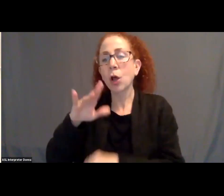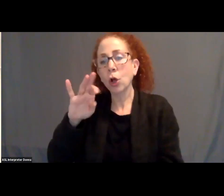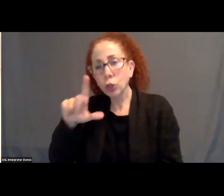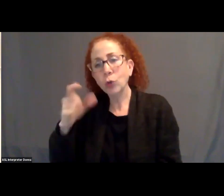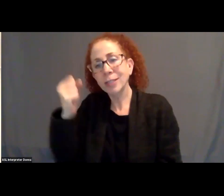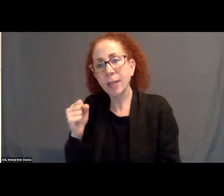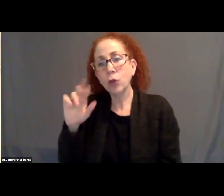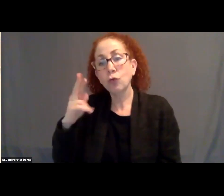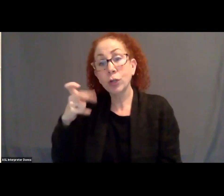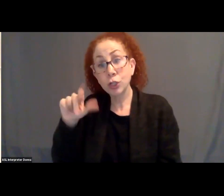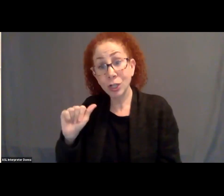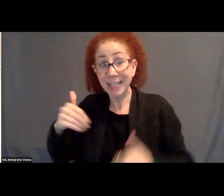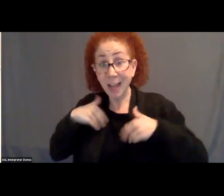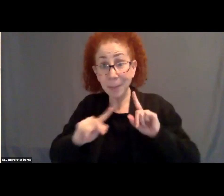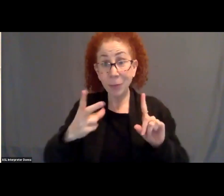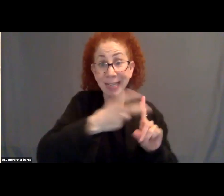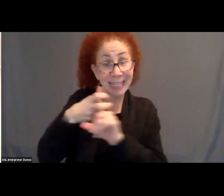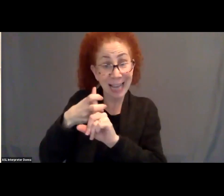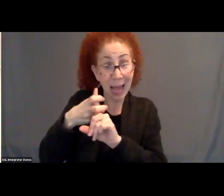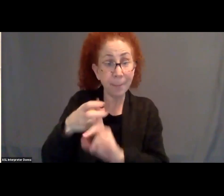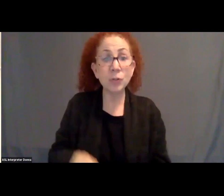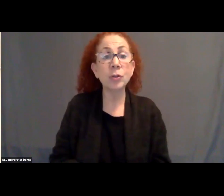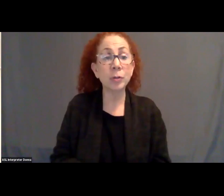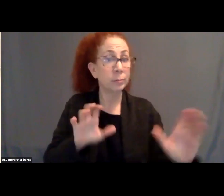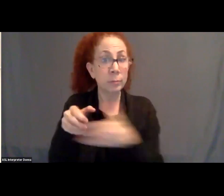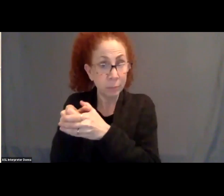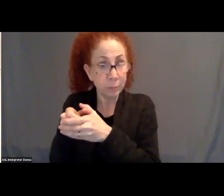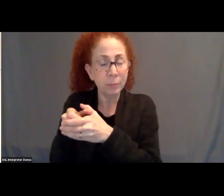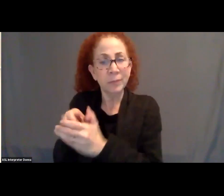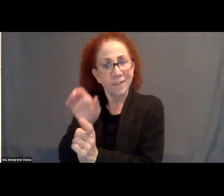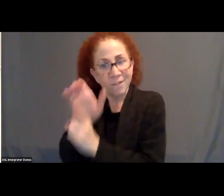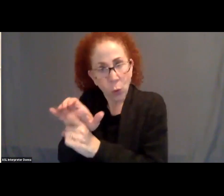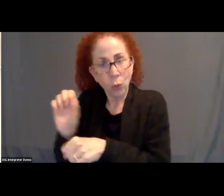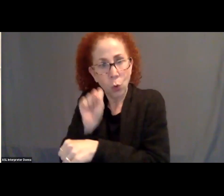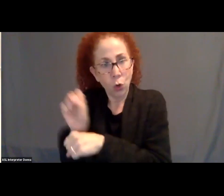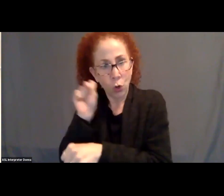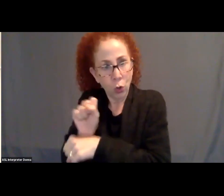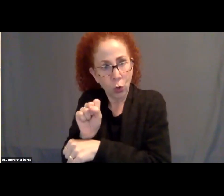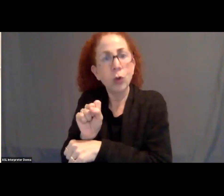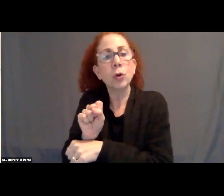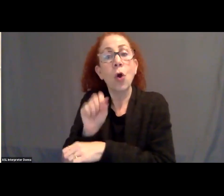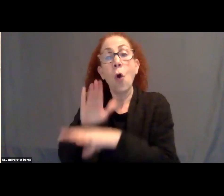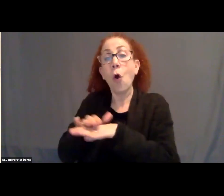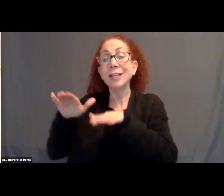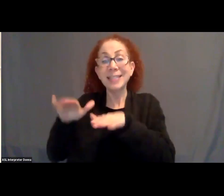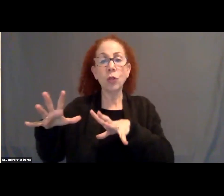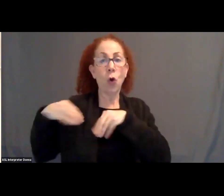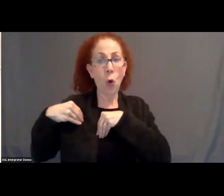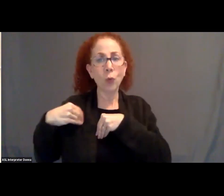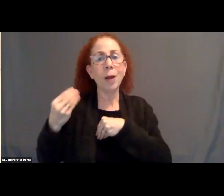young people were kidnapped, they were closed-in and forced to labor on settler owned plantation farms.